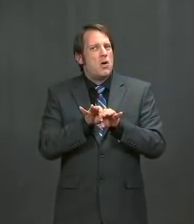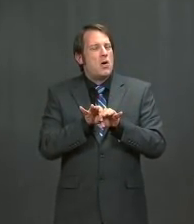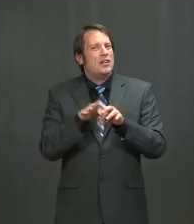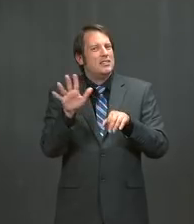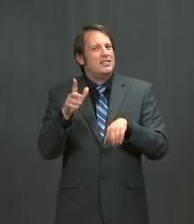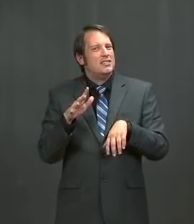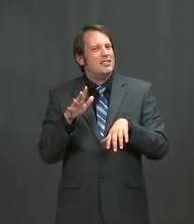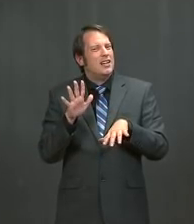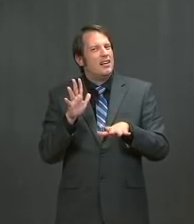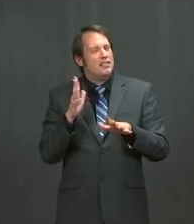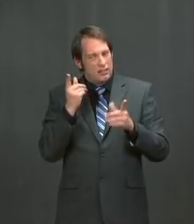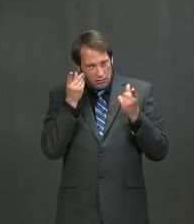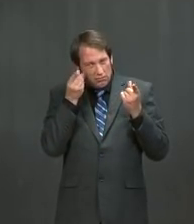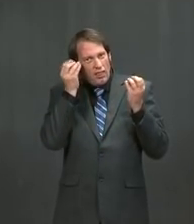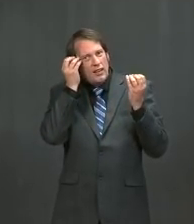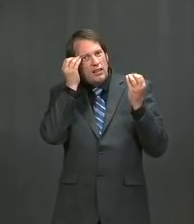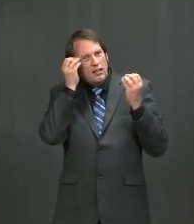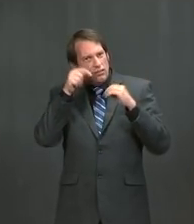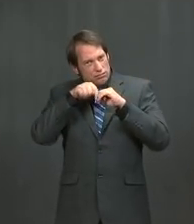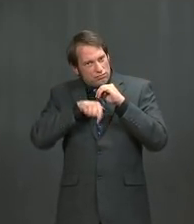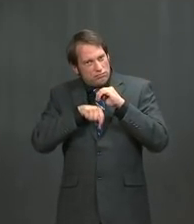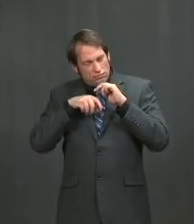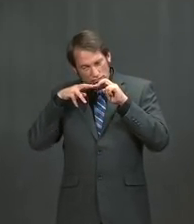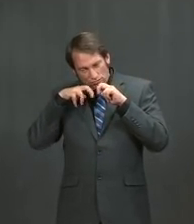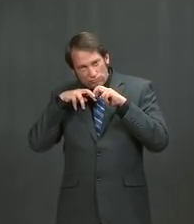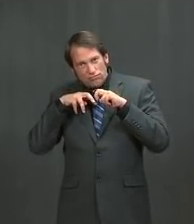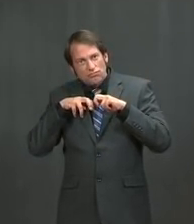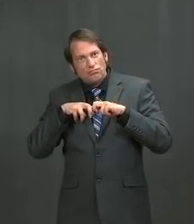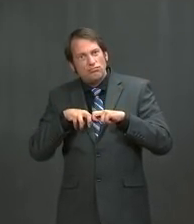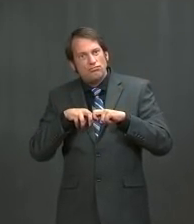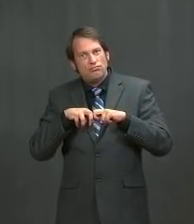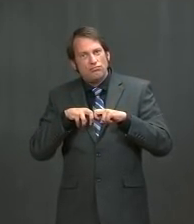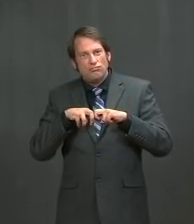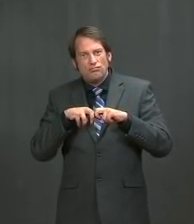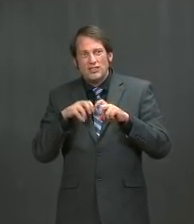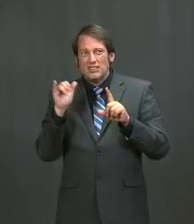at making the same kinds of decisions that MLB made. Does the President think they should be able